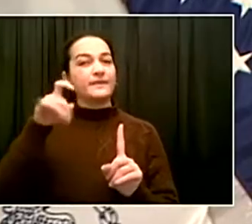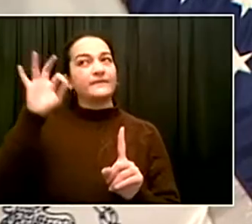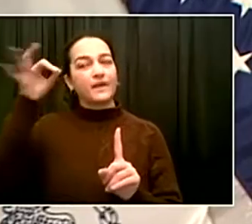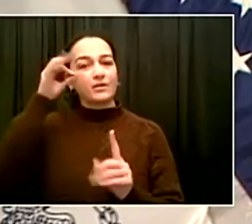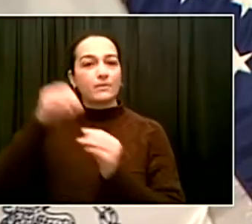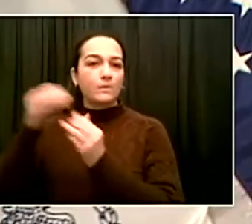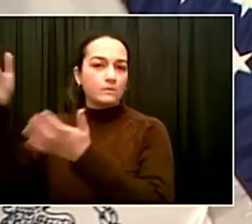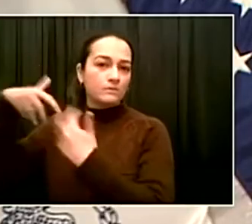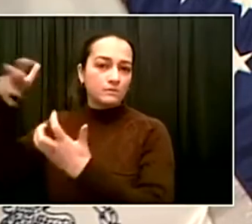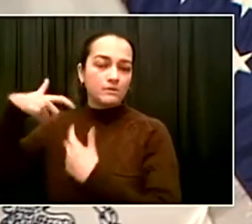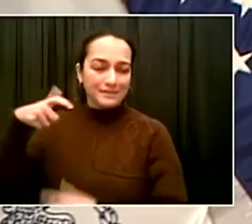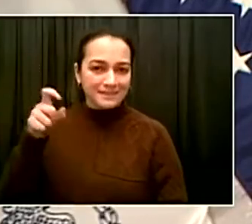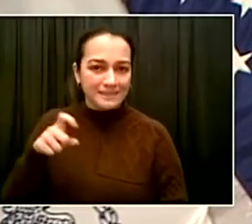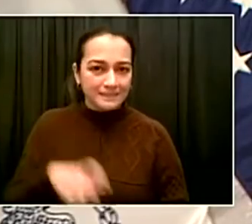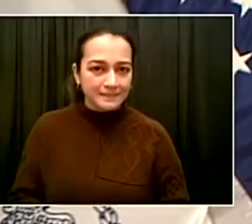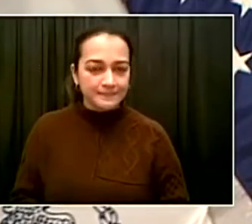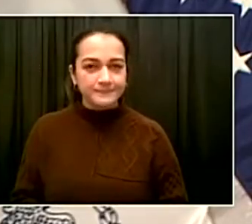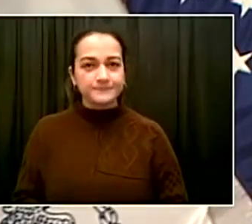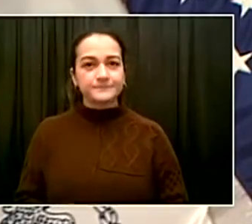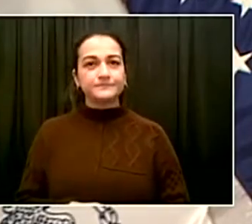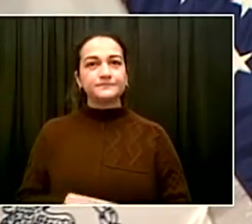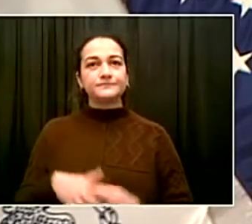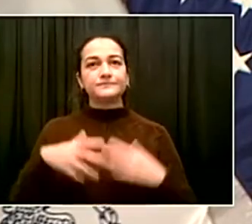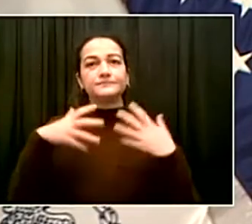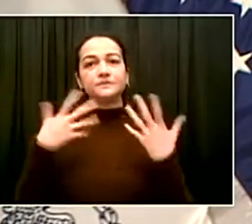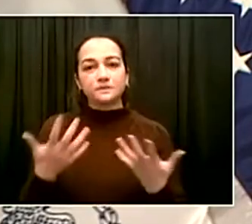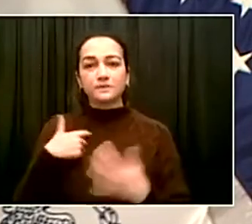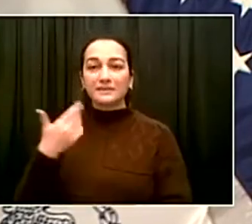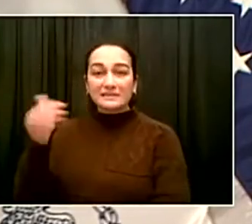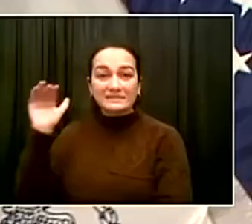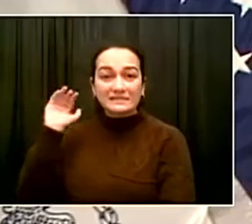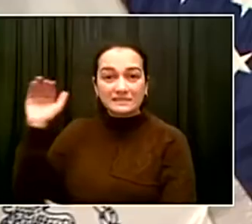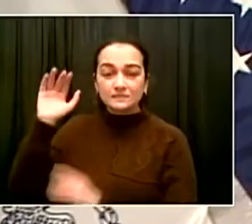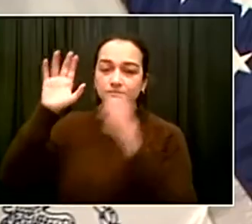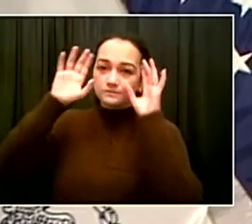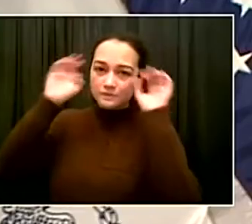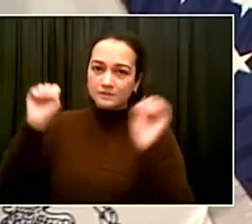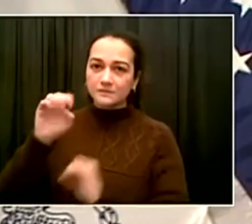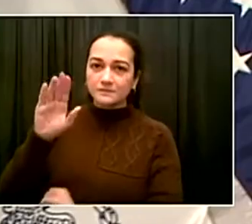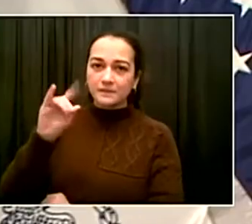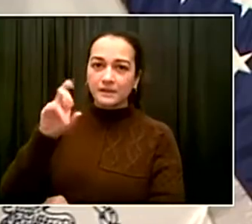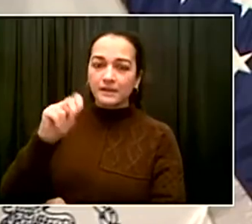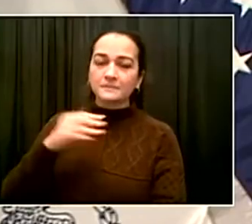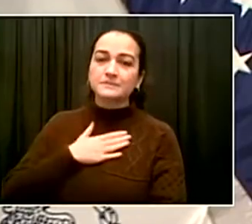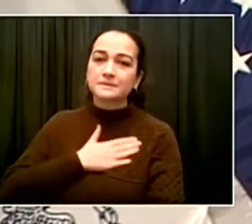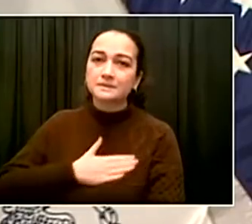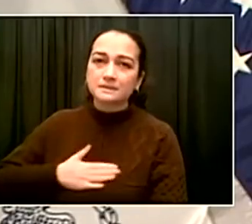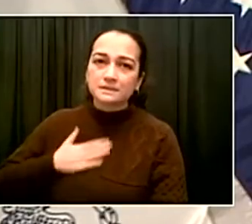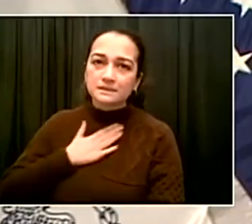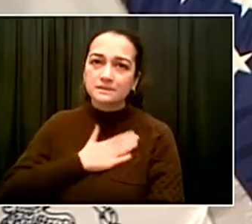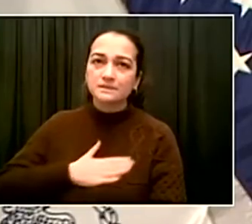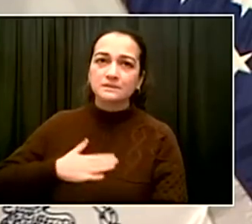IS NEEDED IN TERMS OF TEST KITS